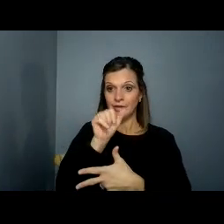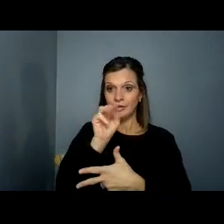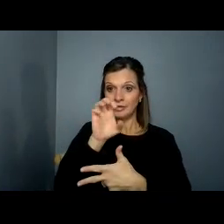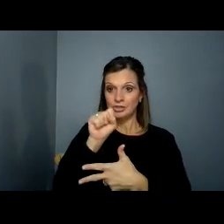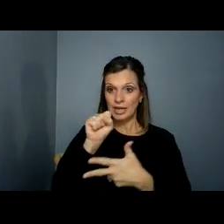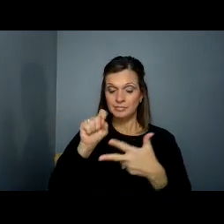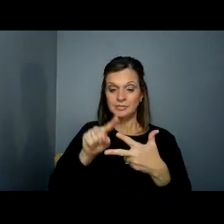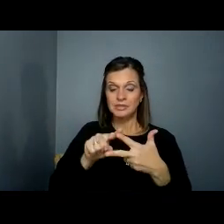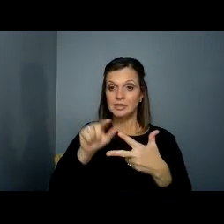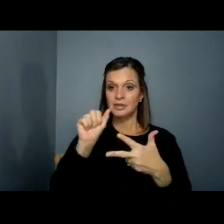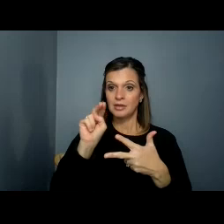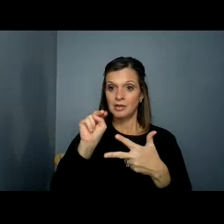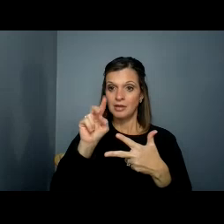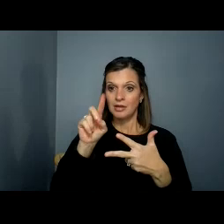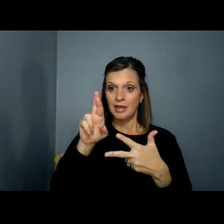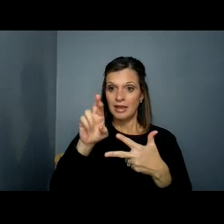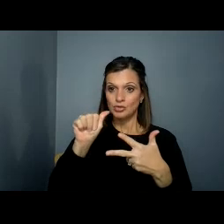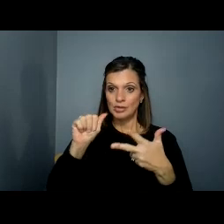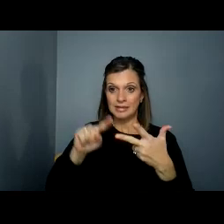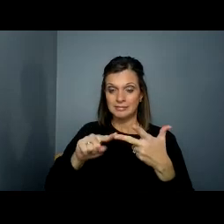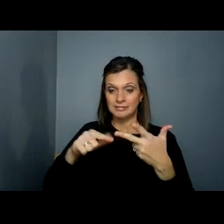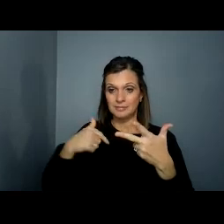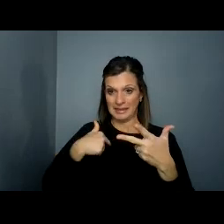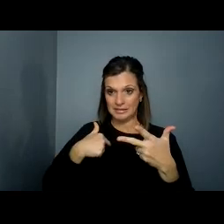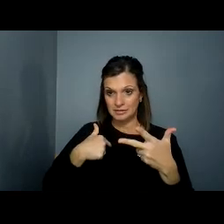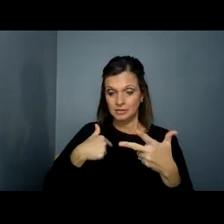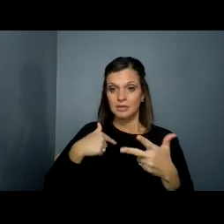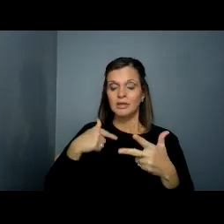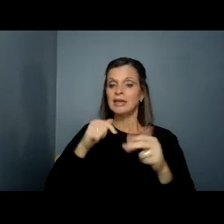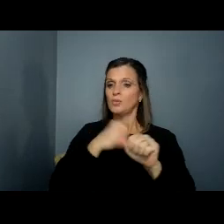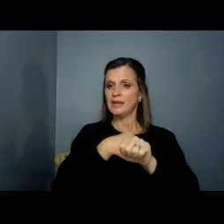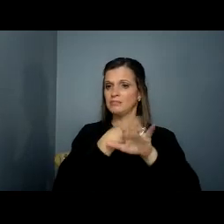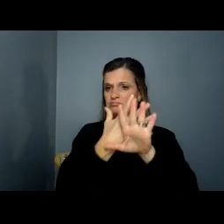We all communicate with each other. If you're ever with somebody. And then I don't care if it's our person or not,